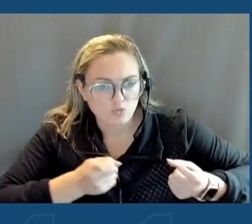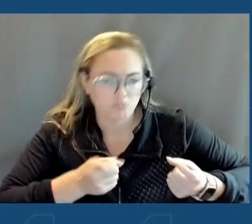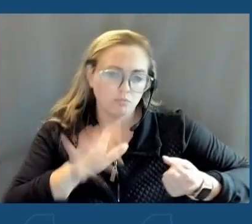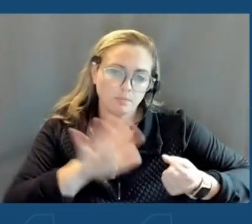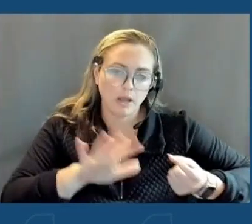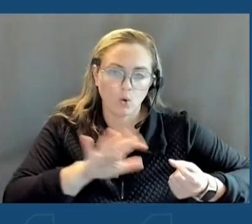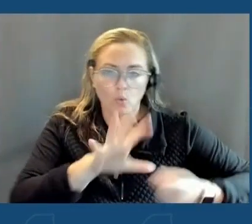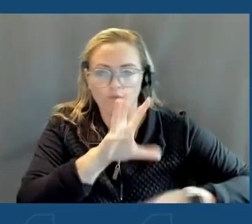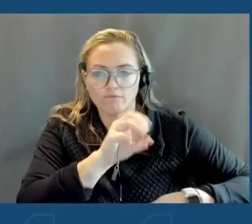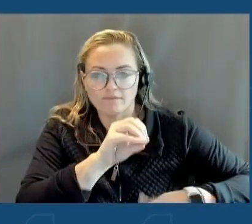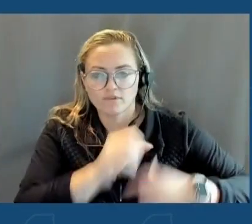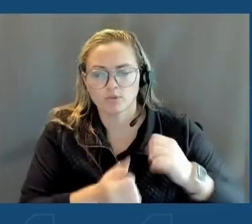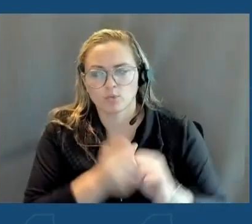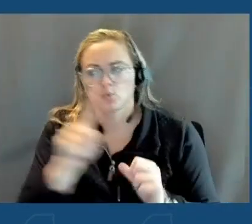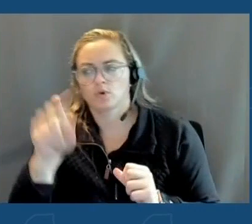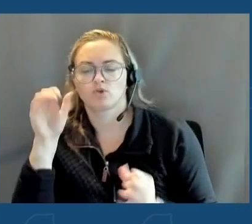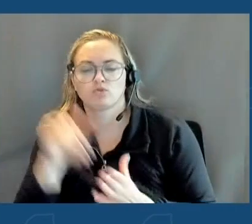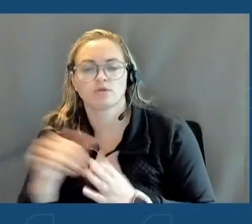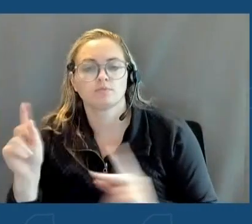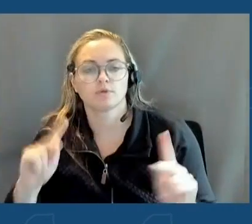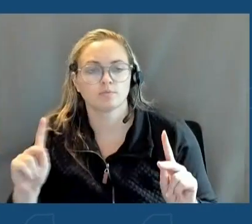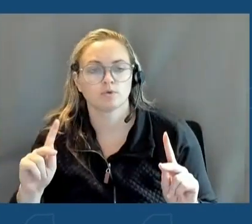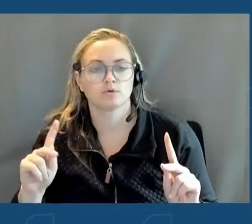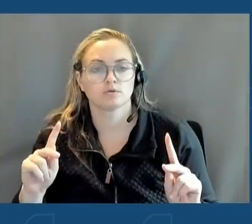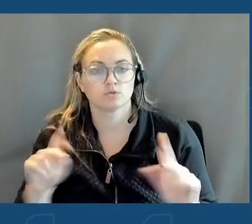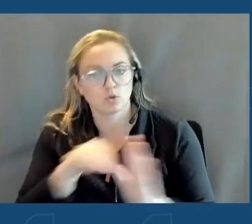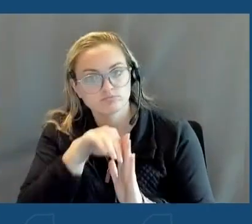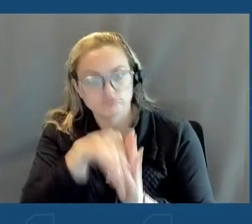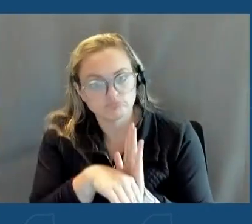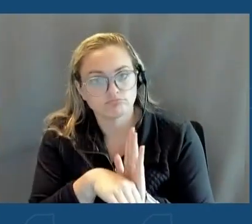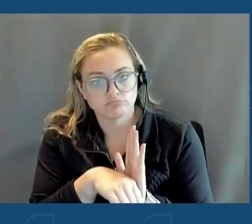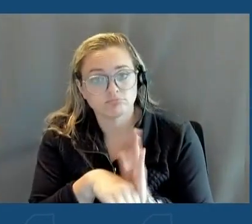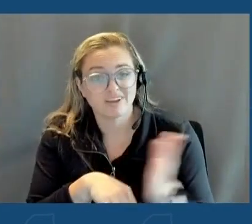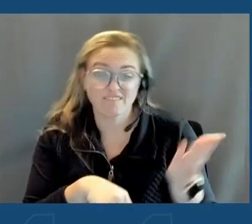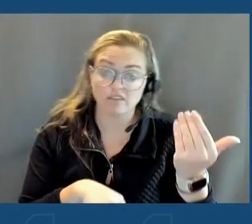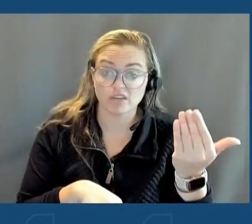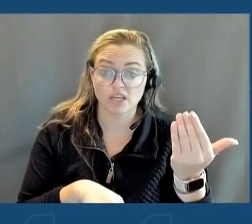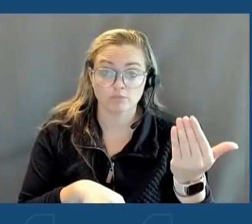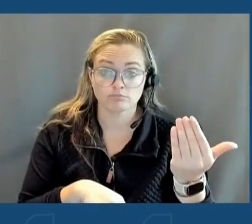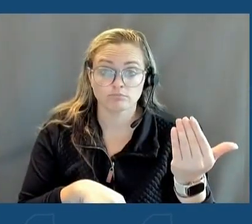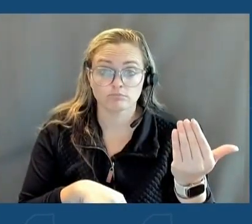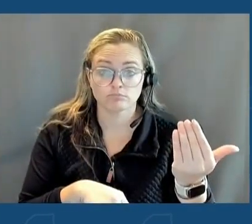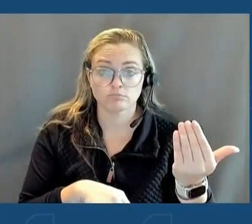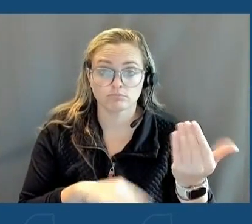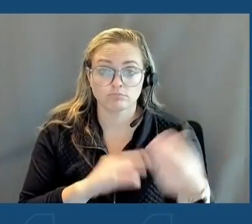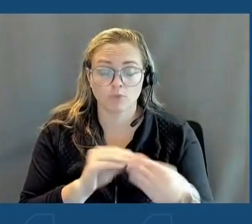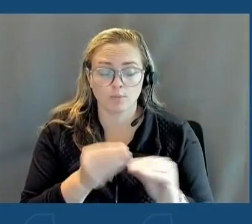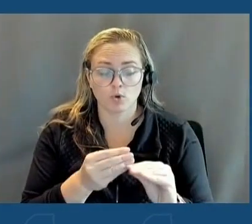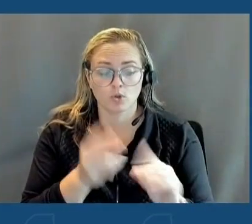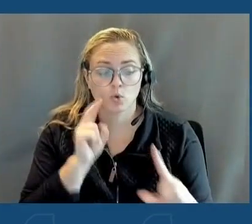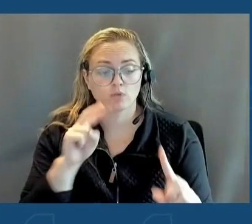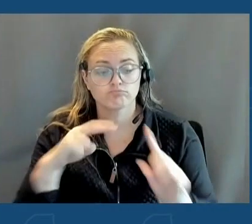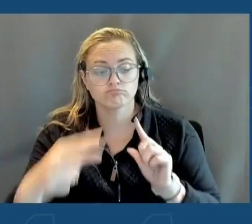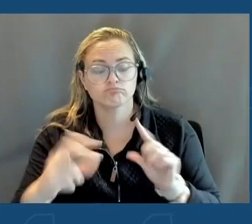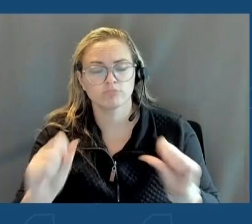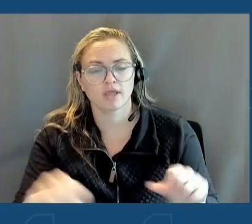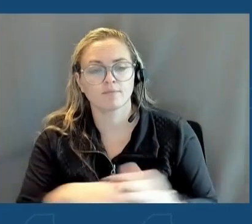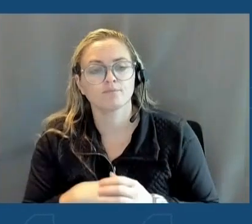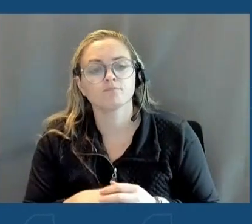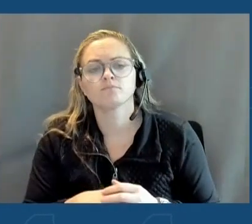WHEN WE HIT 300 CASES PER 100,000 IN THE SECOND HALF OF 2022, WITH A VIRUS WE THOUGHT